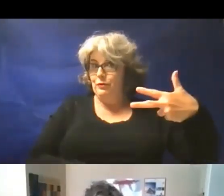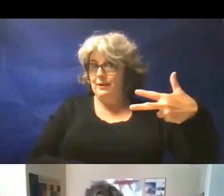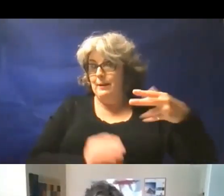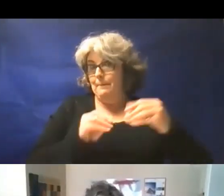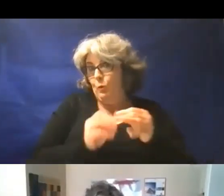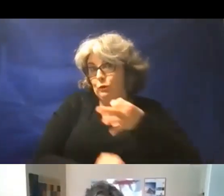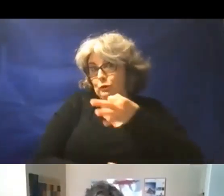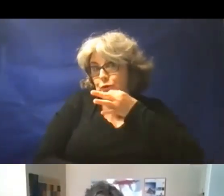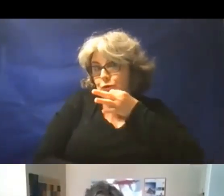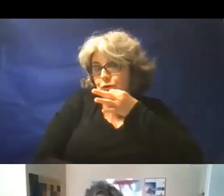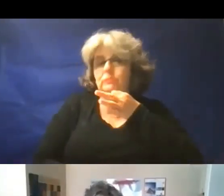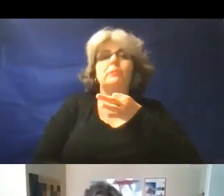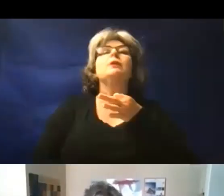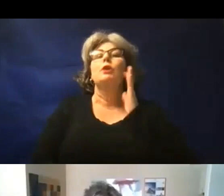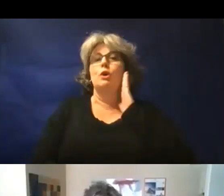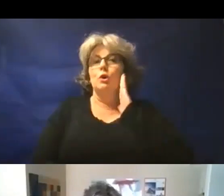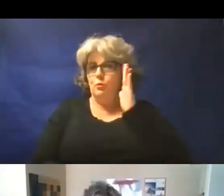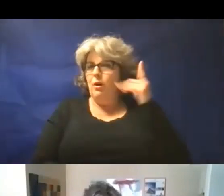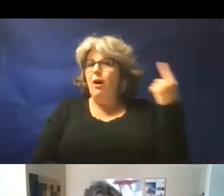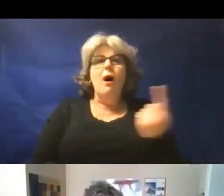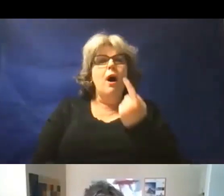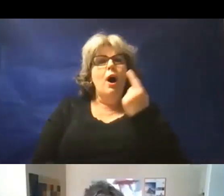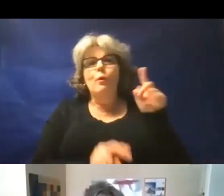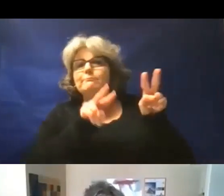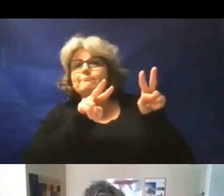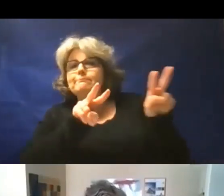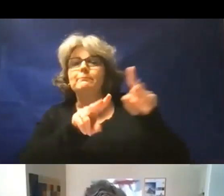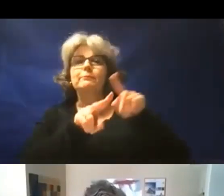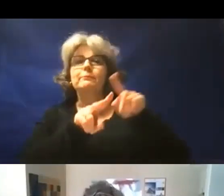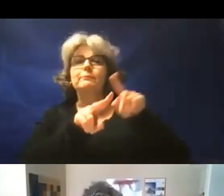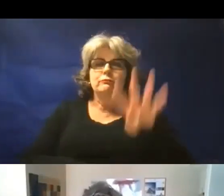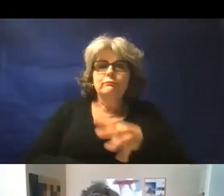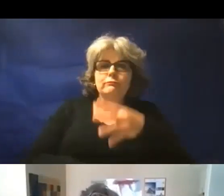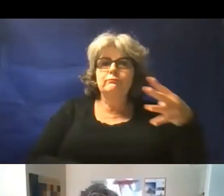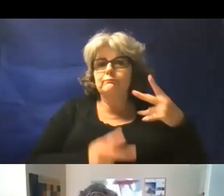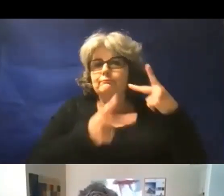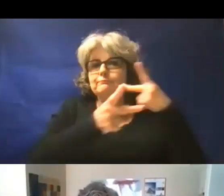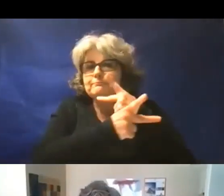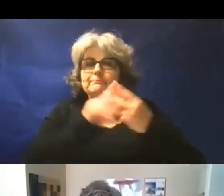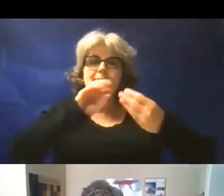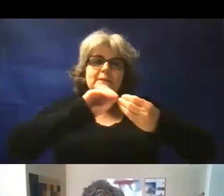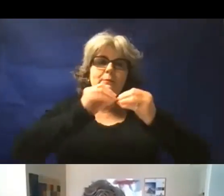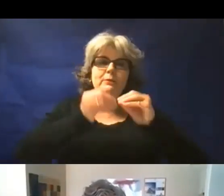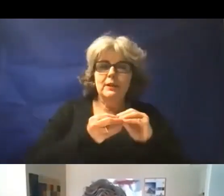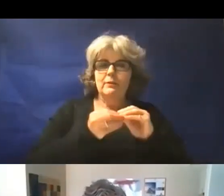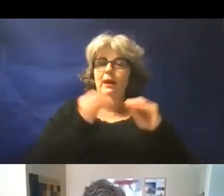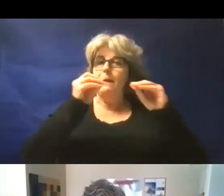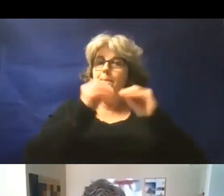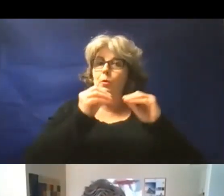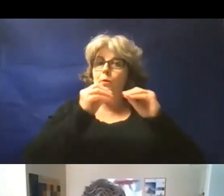will be doing that we're always looking at new metrics as more and more countries are able to